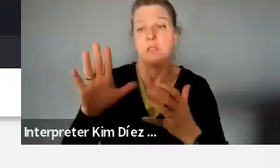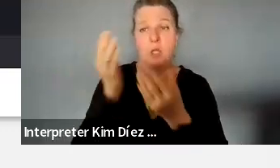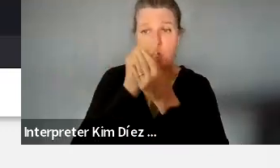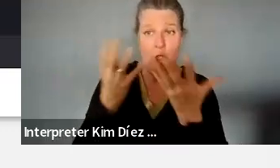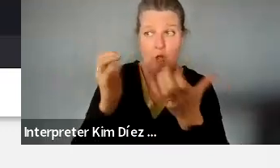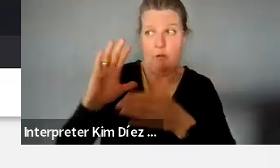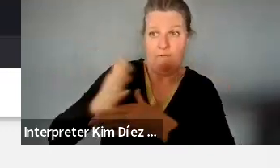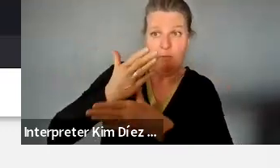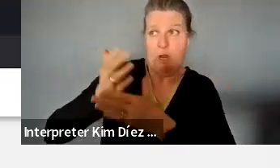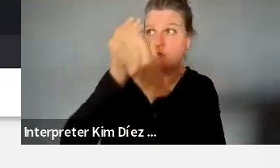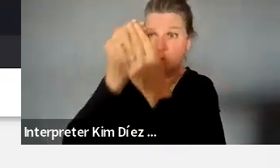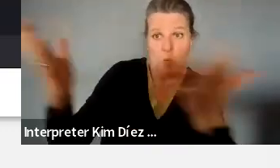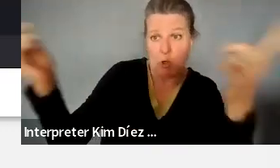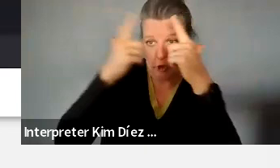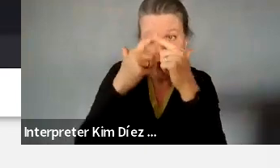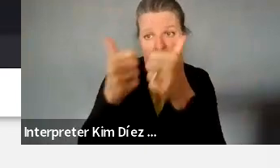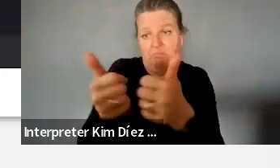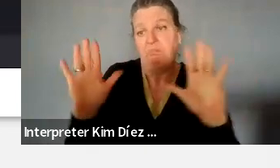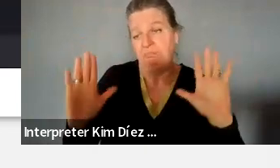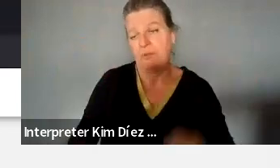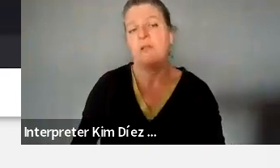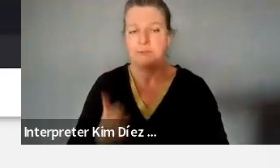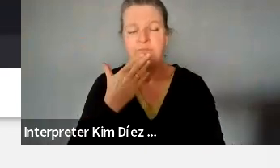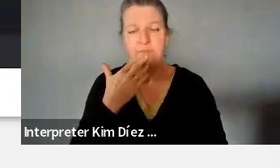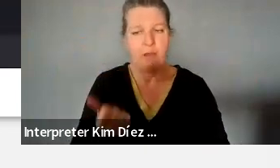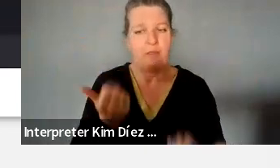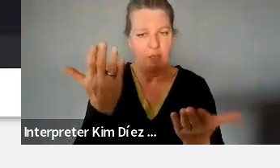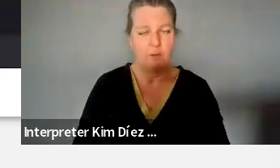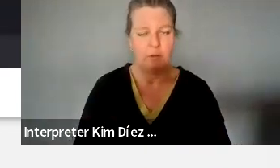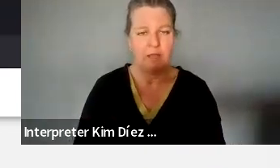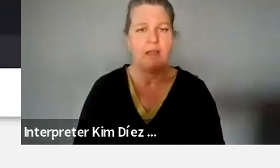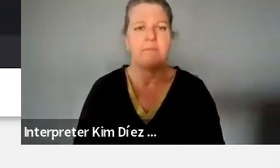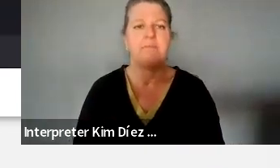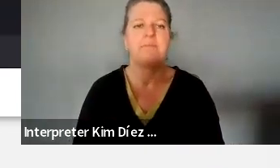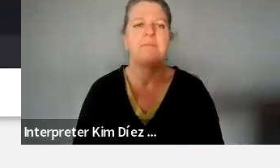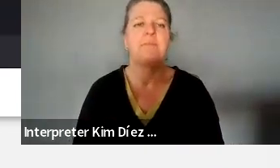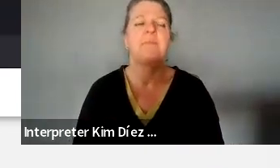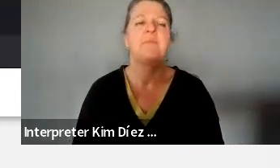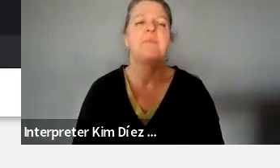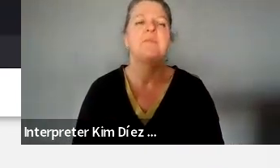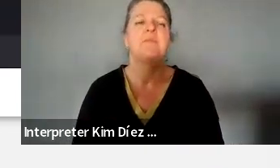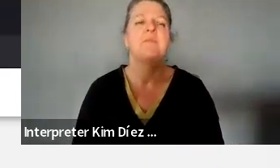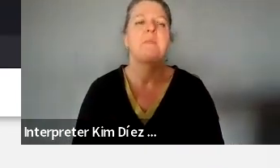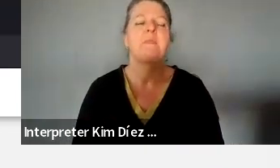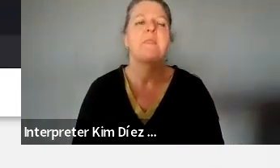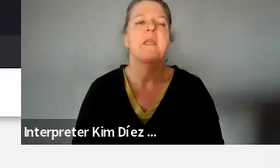is definitely up to you. Thank you for bringing that up. So yeah, you have those considerations to make